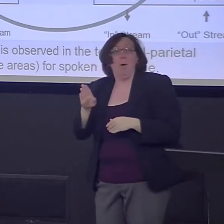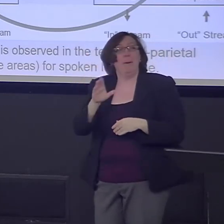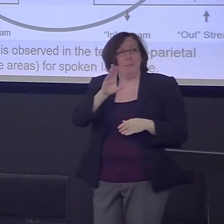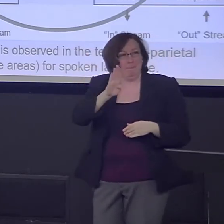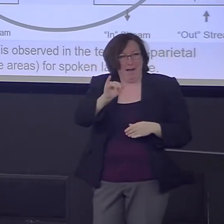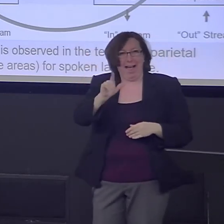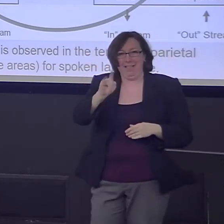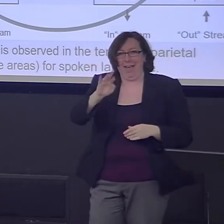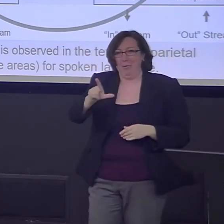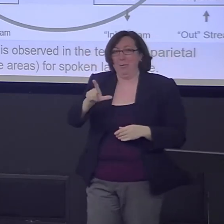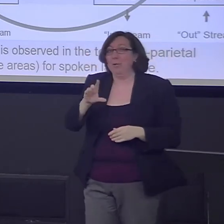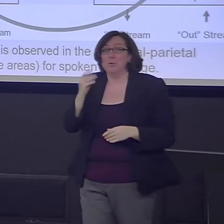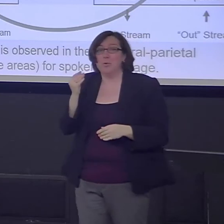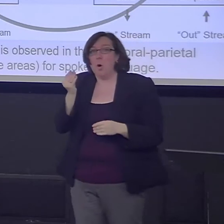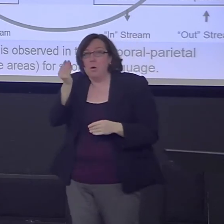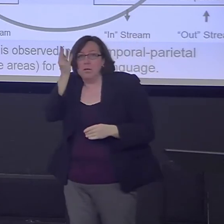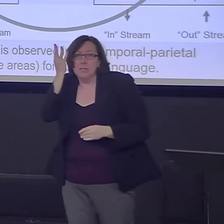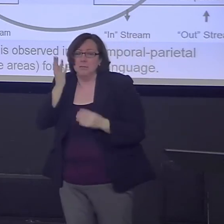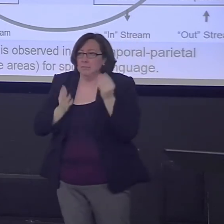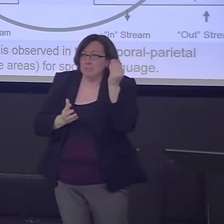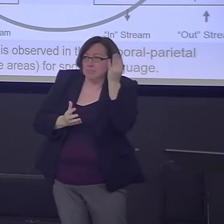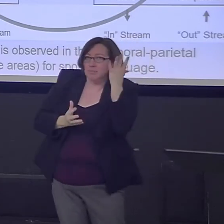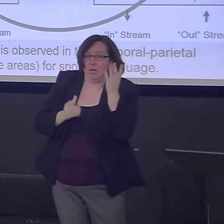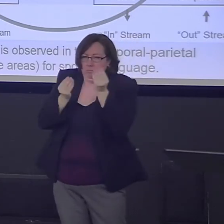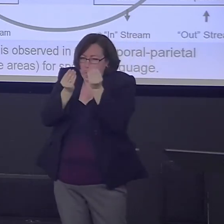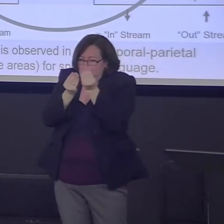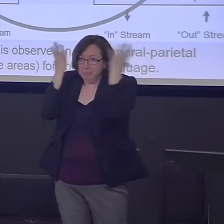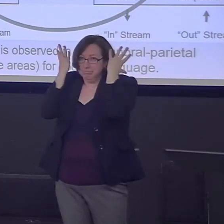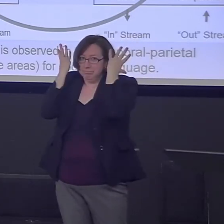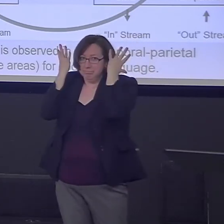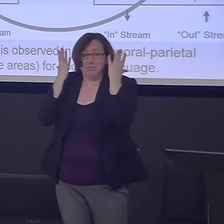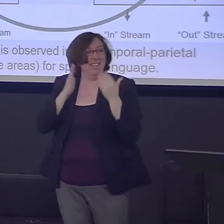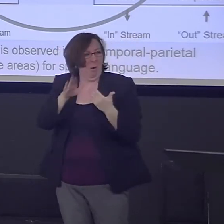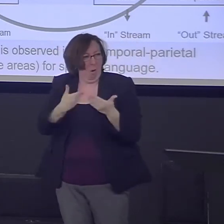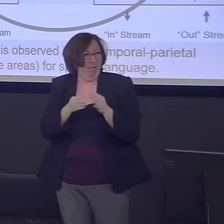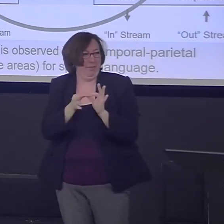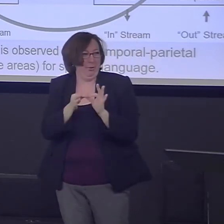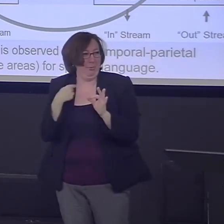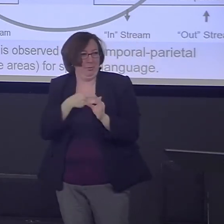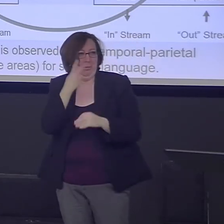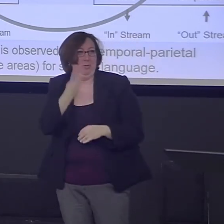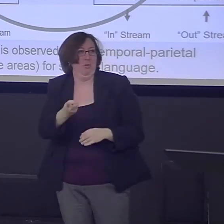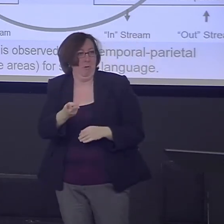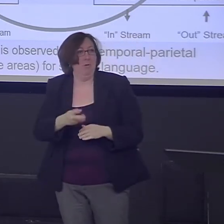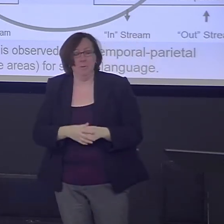There was no unilateral activity, and in all of the interpreters. And what is so interesting